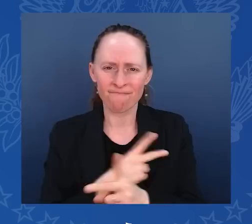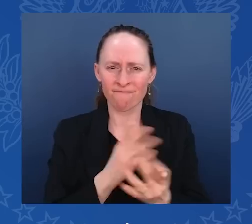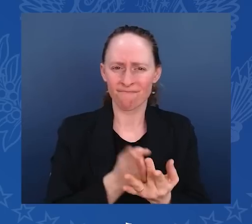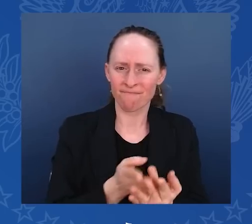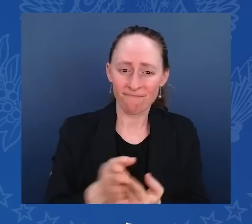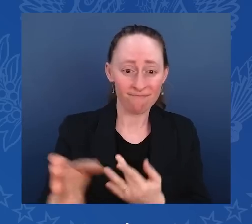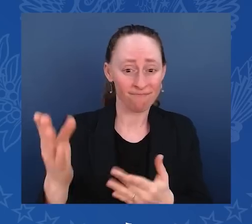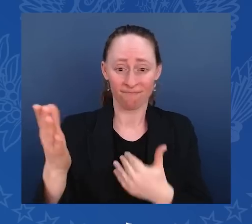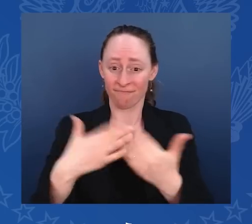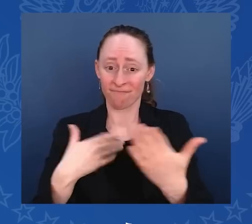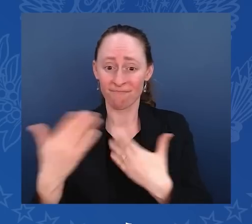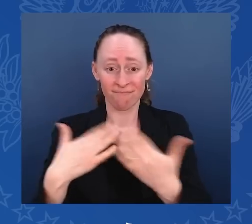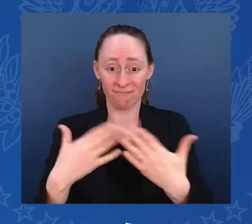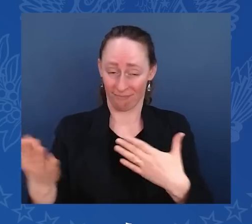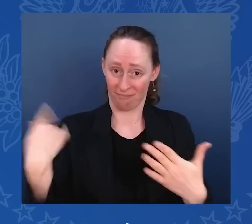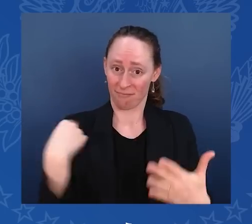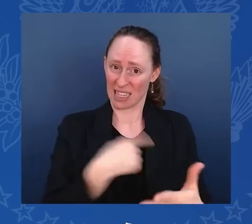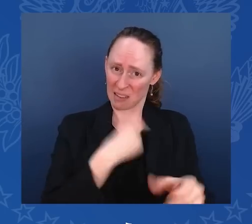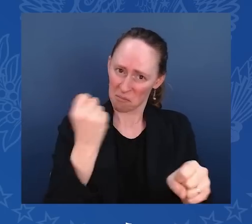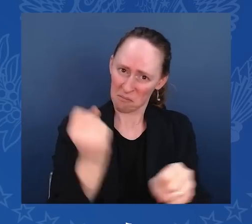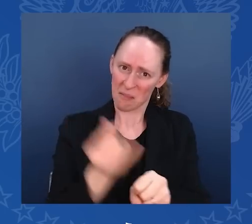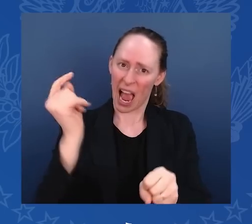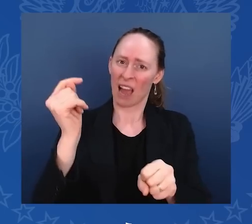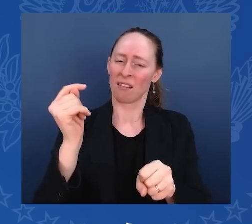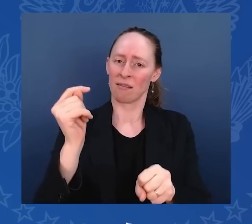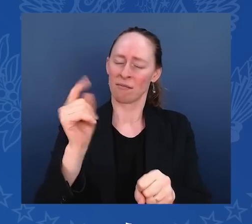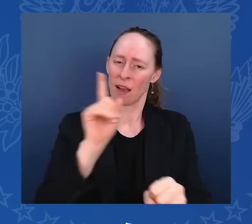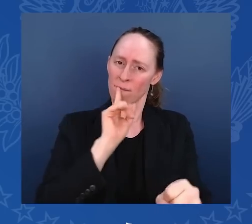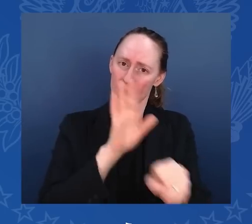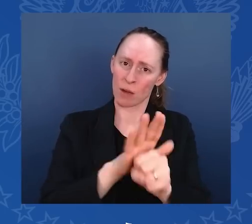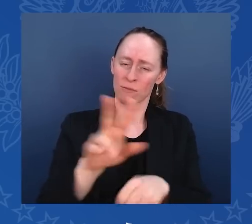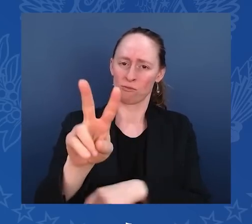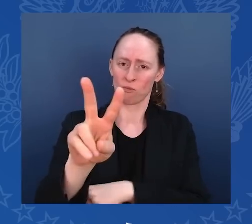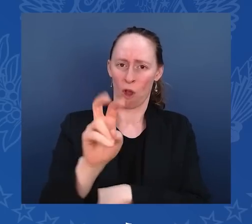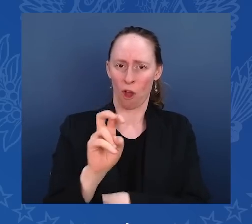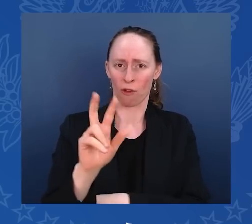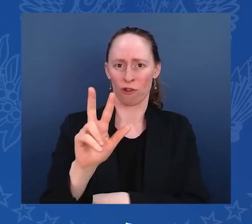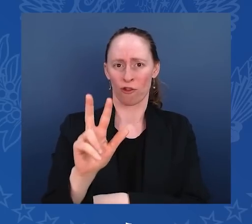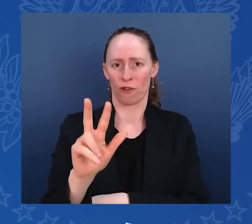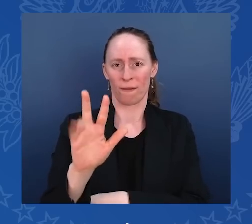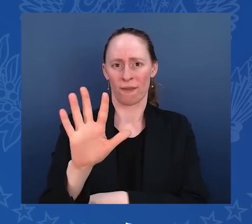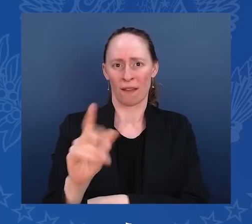more than any majority has confirmed in decades. This is historic.